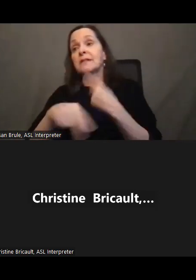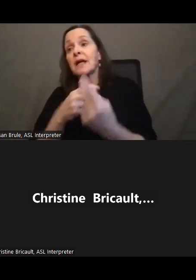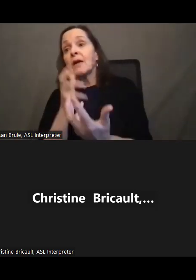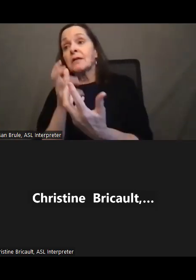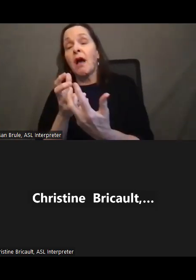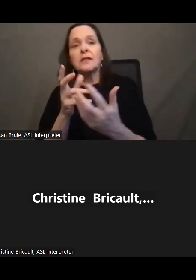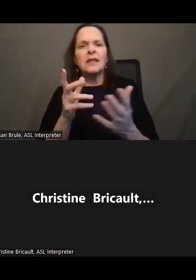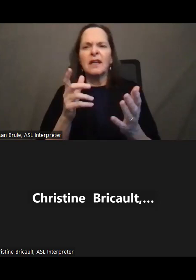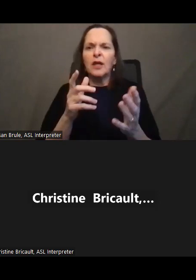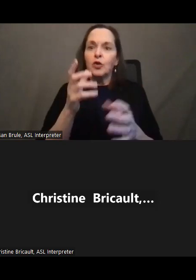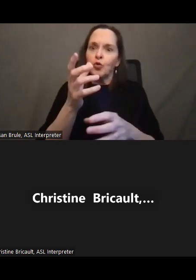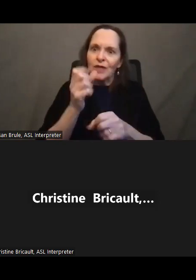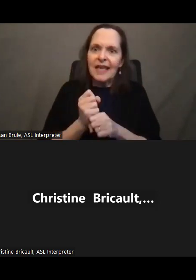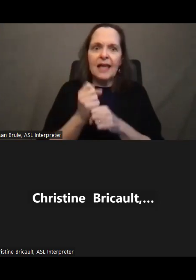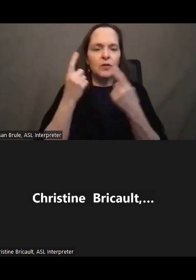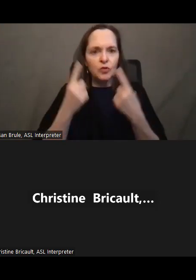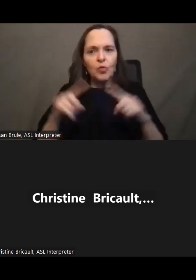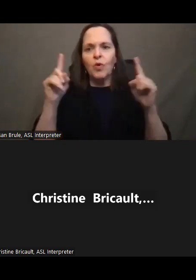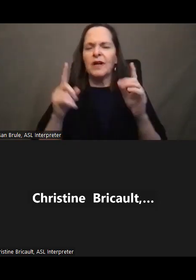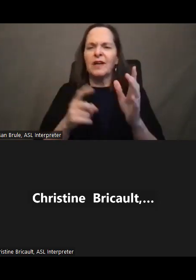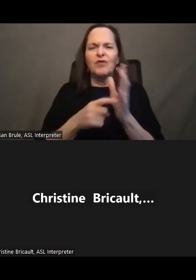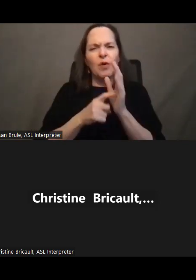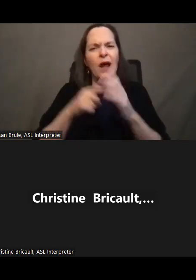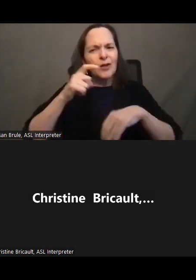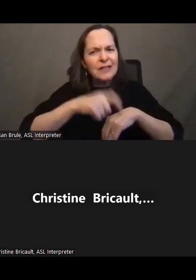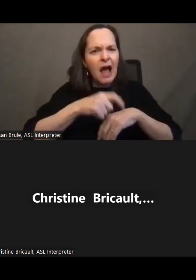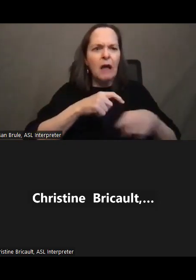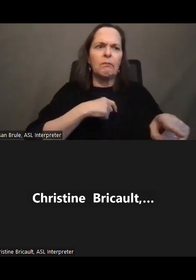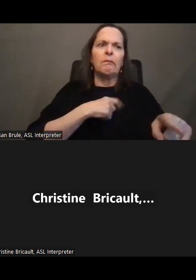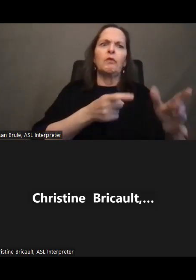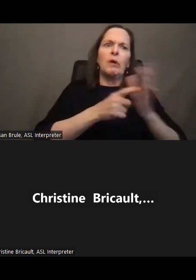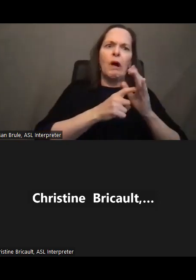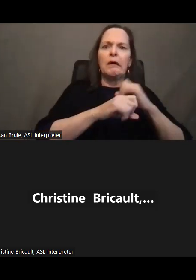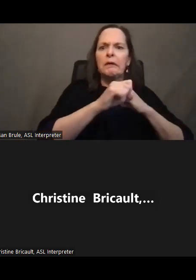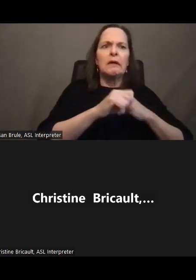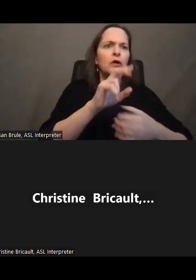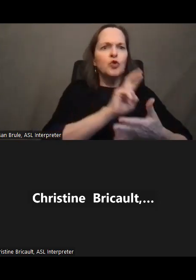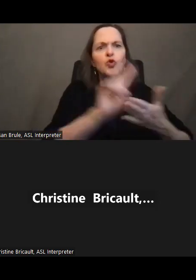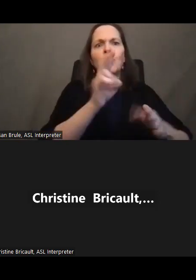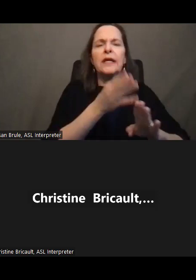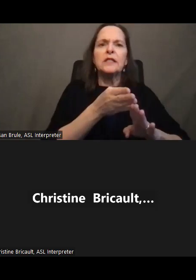It is also really important you train your staff on how to keep their